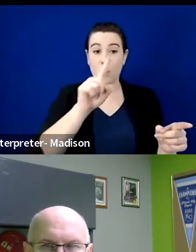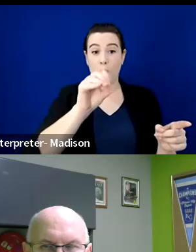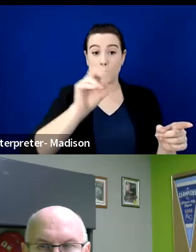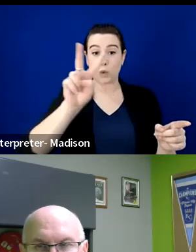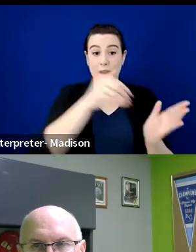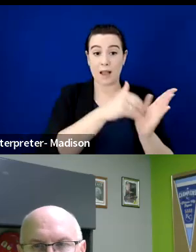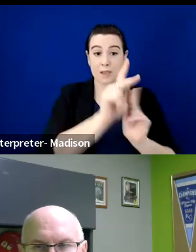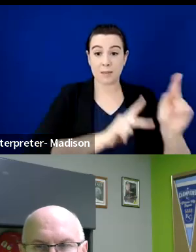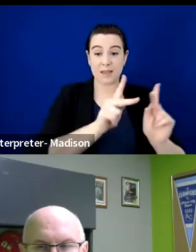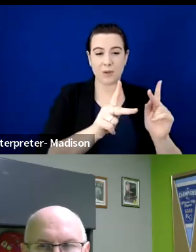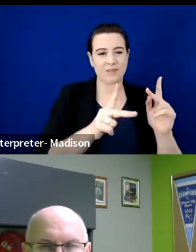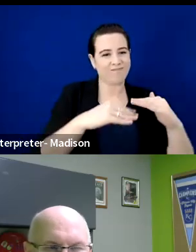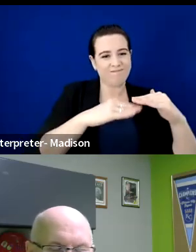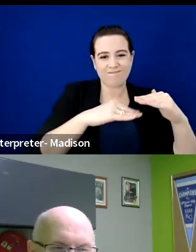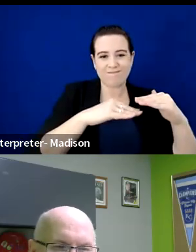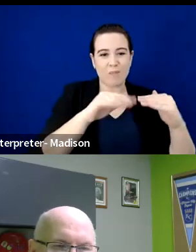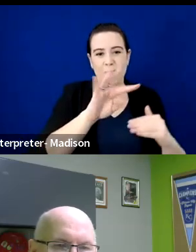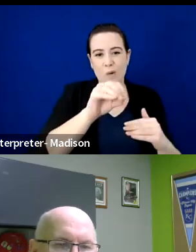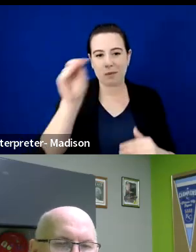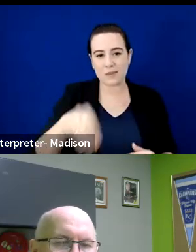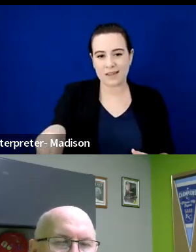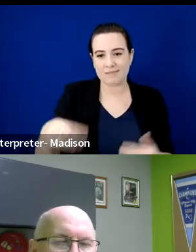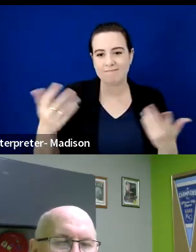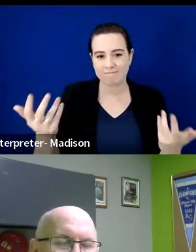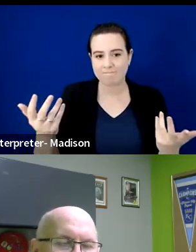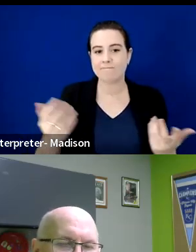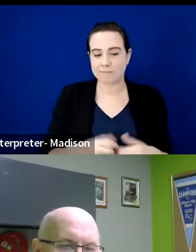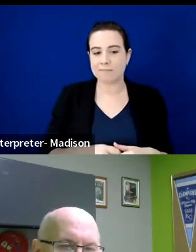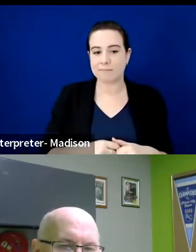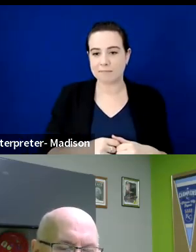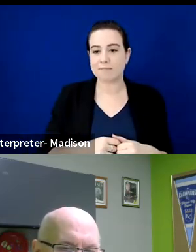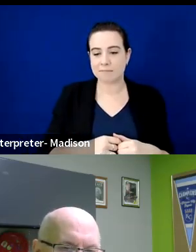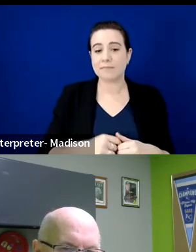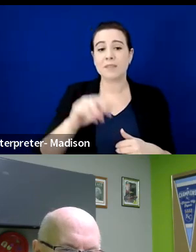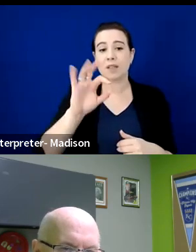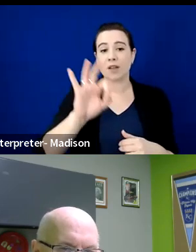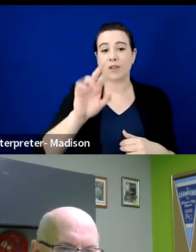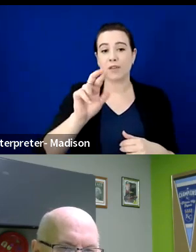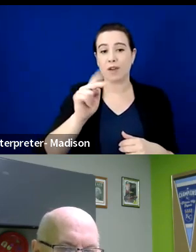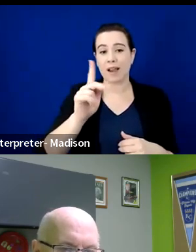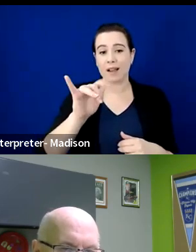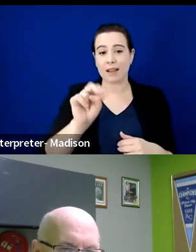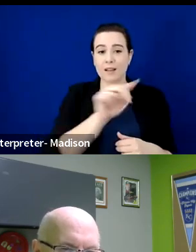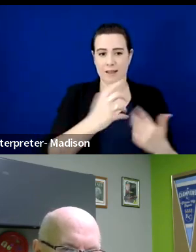The small county, less than 10,000 people, their vaccination percentage is -- I think the last time I saw -- 27% or something.